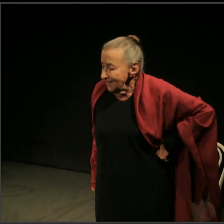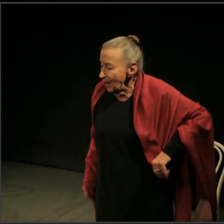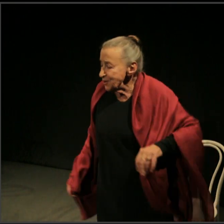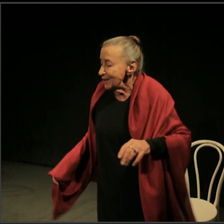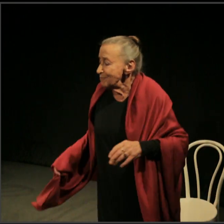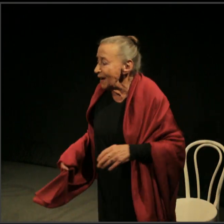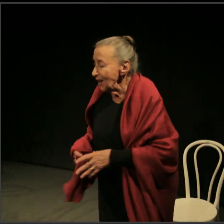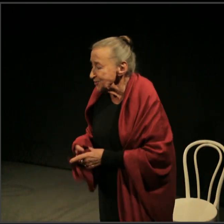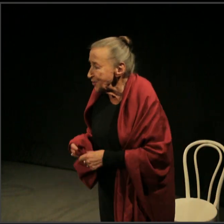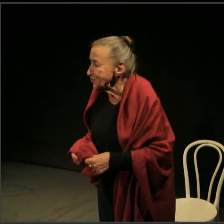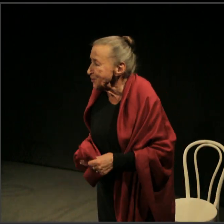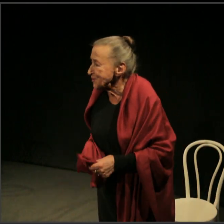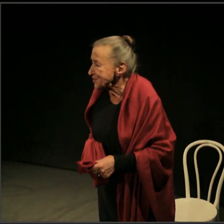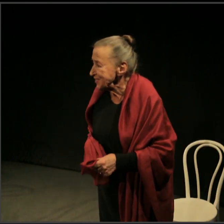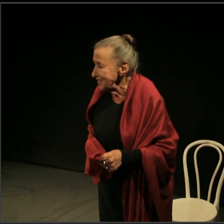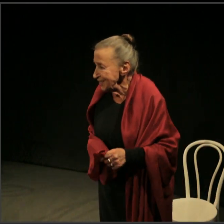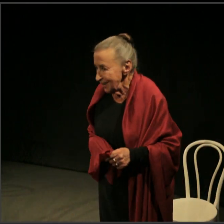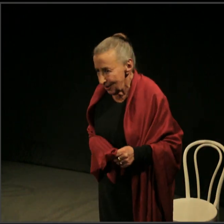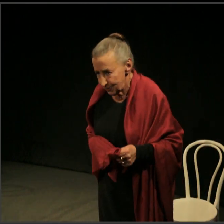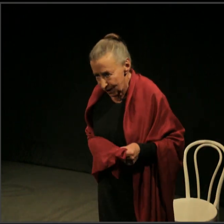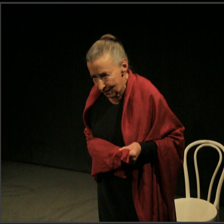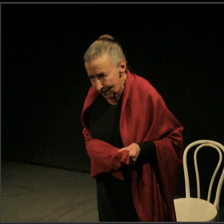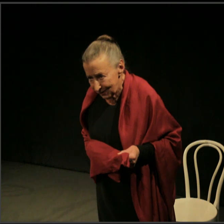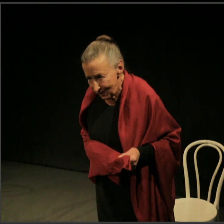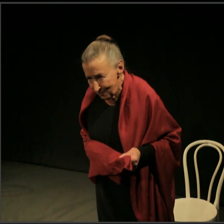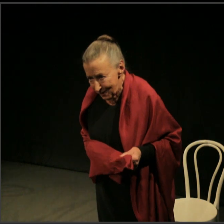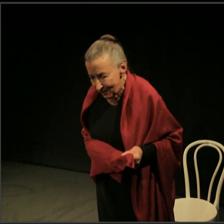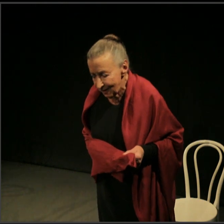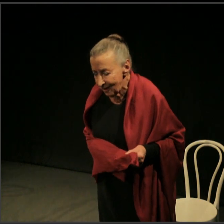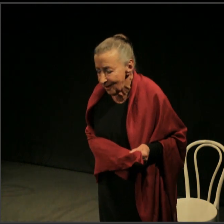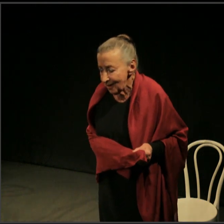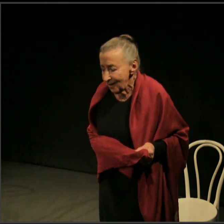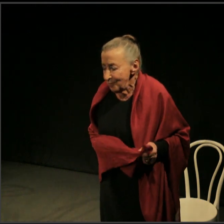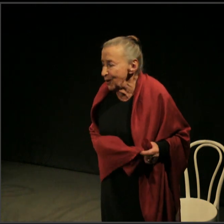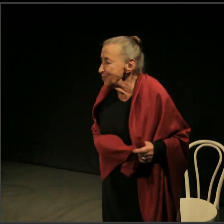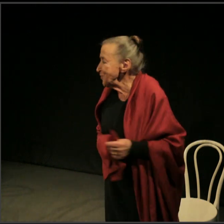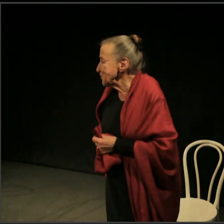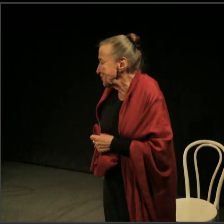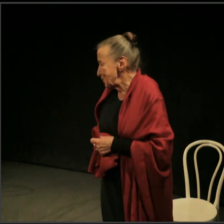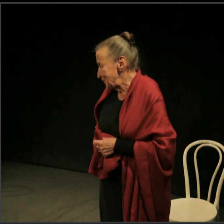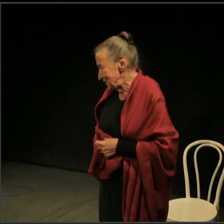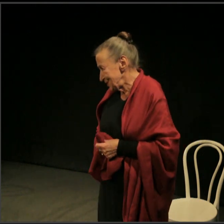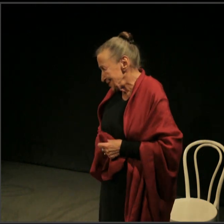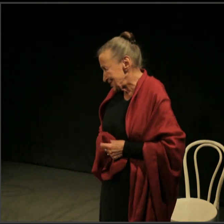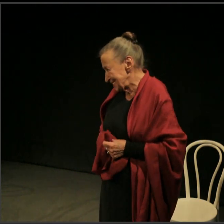Telimena broke in: "The Polish painter Orłowski was akin.